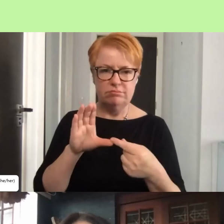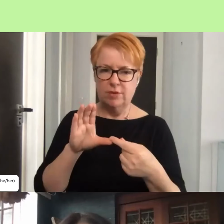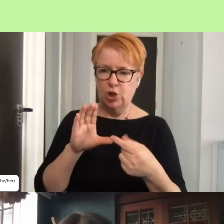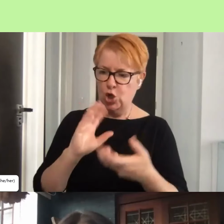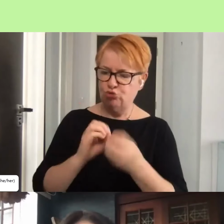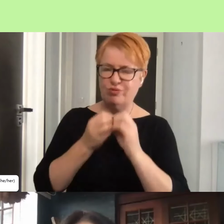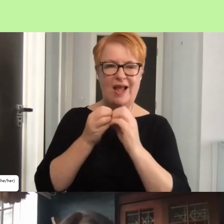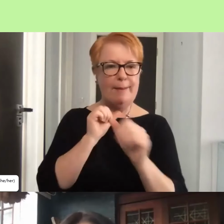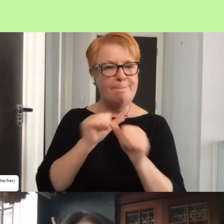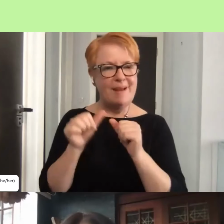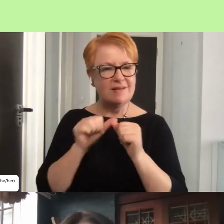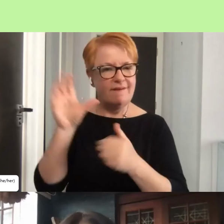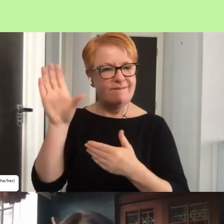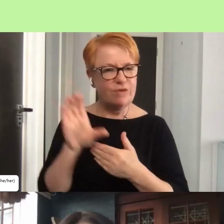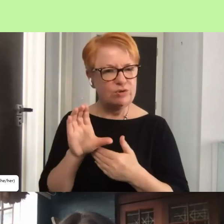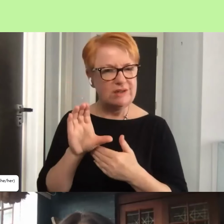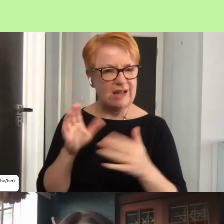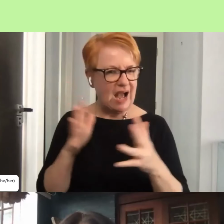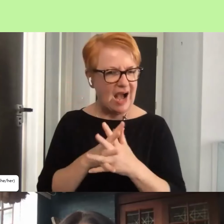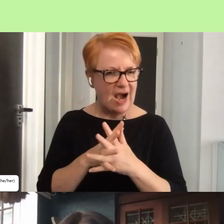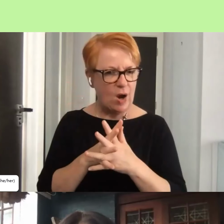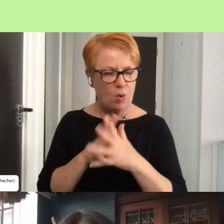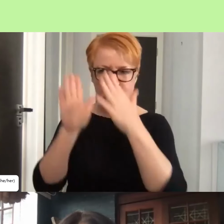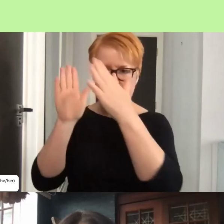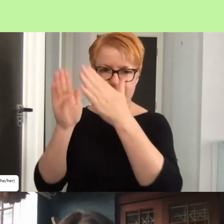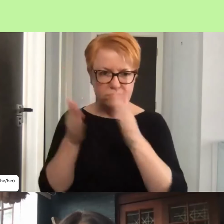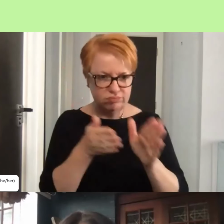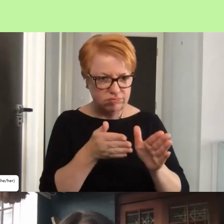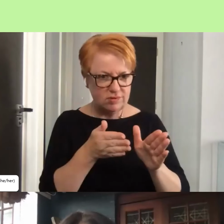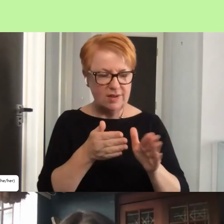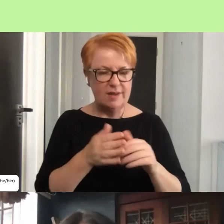And then we started an organisation to advocate for visual arts organisations,